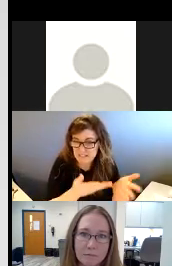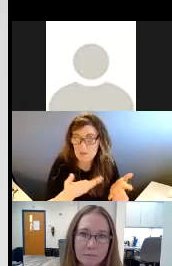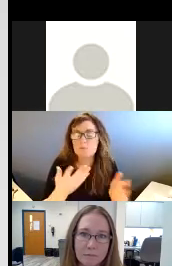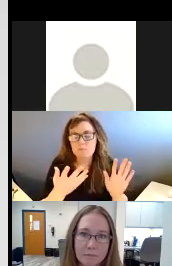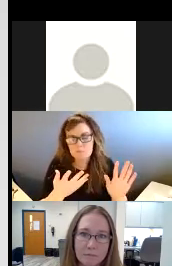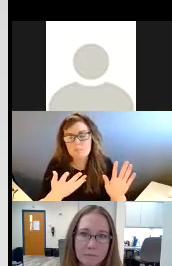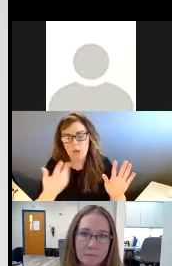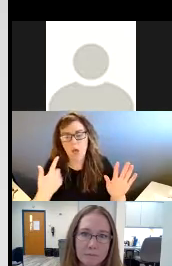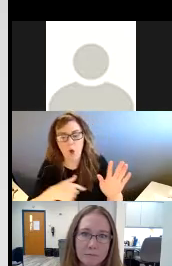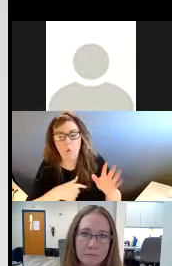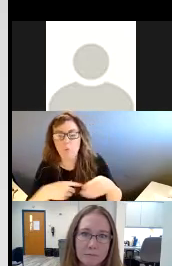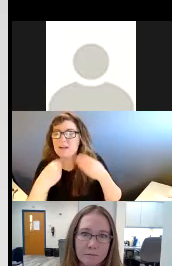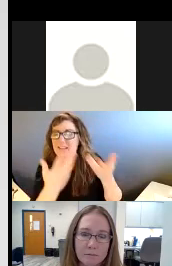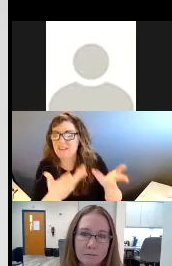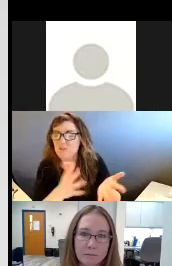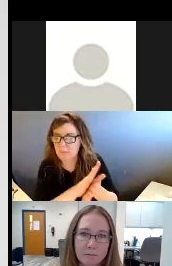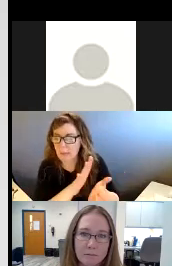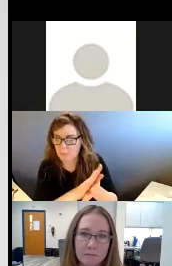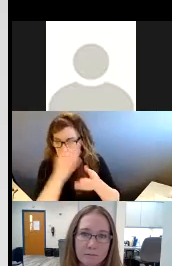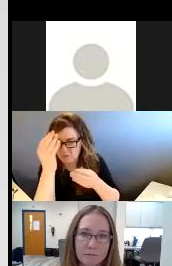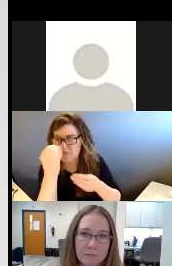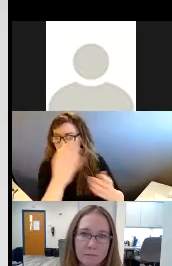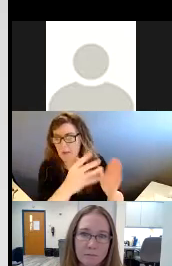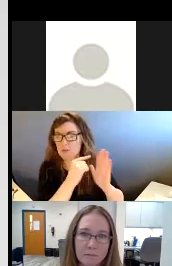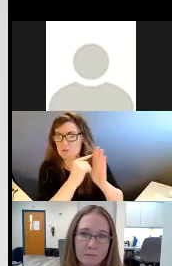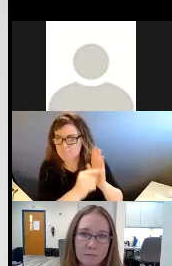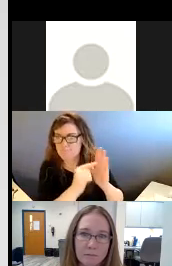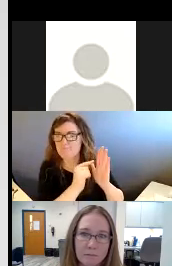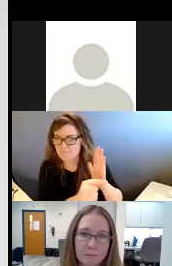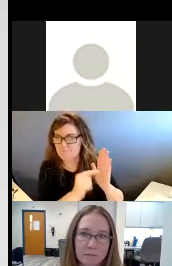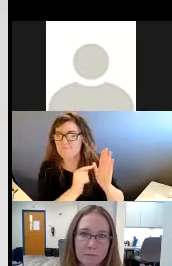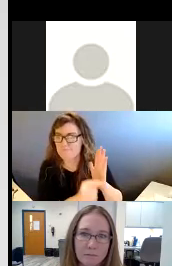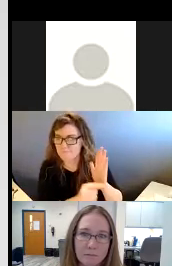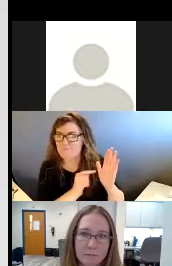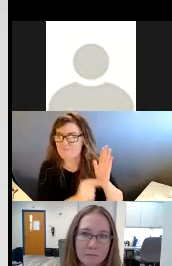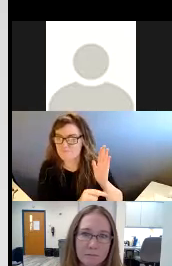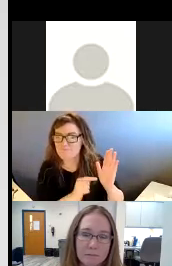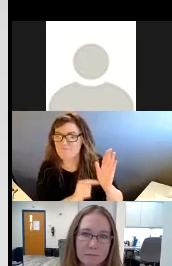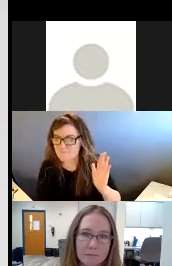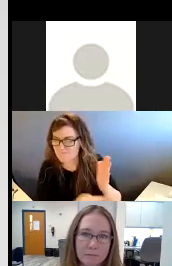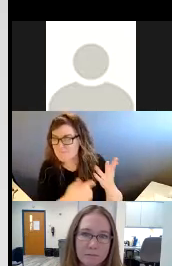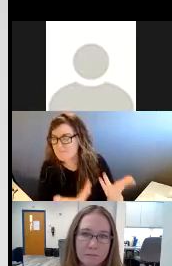INSTRUCTIONS OF WHAT THE PROCESS IS LIKE AS WELL AS THE TECHNOLOGY.